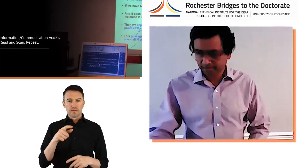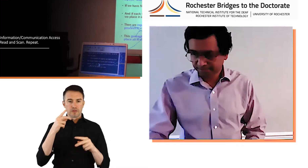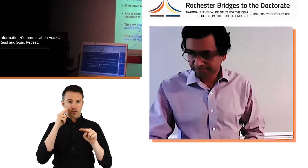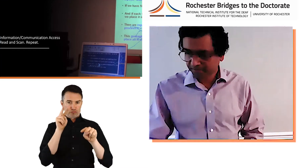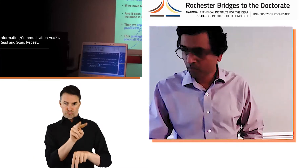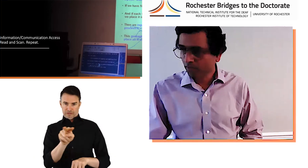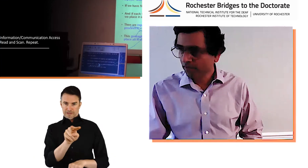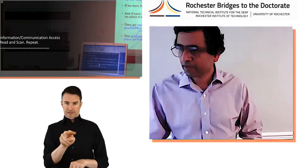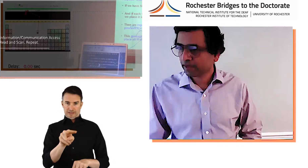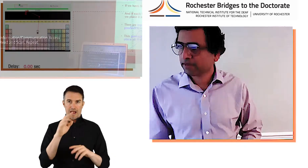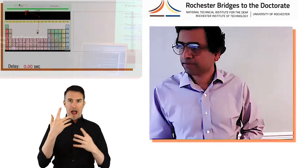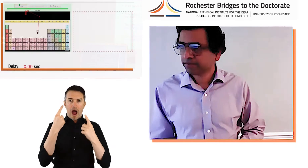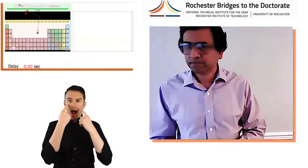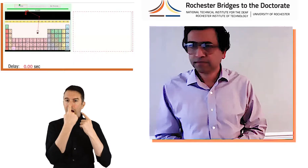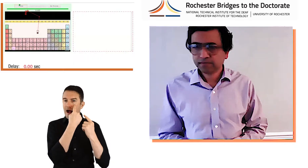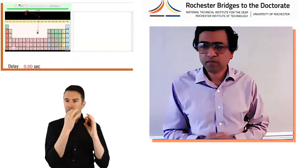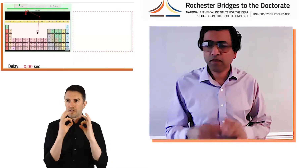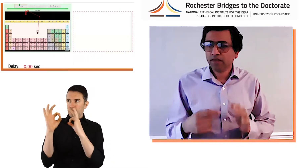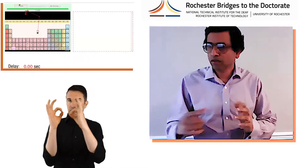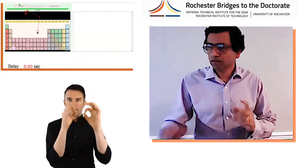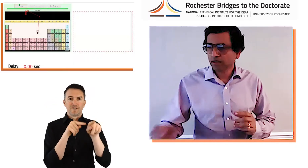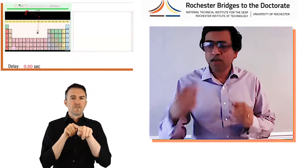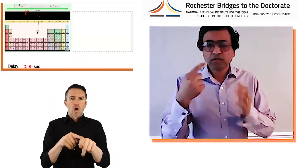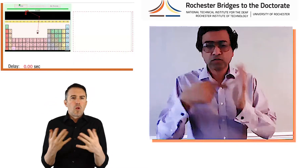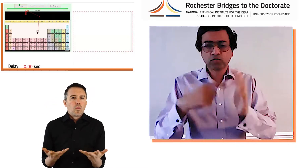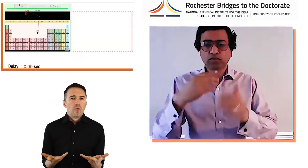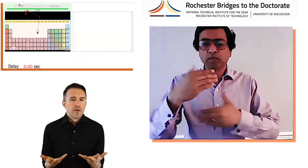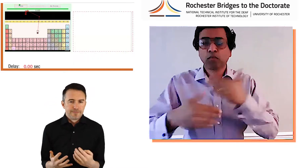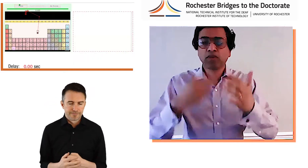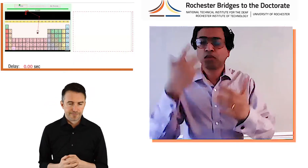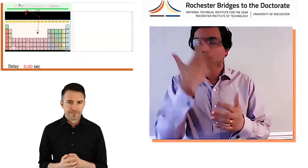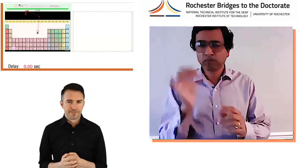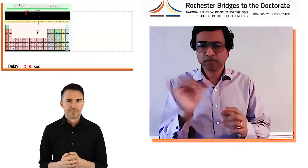your eyes have to move from one location to another.